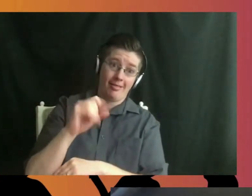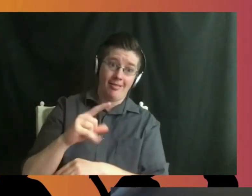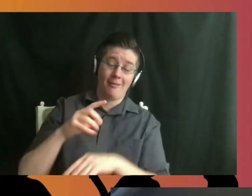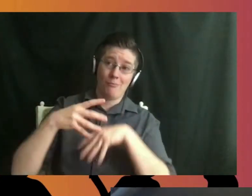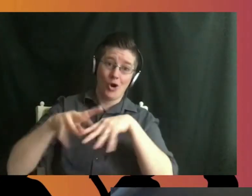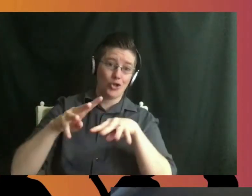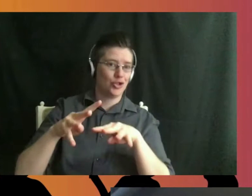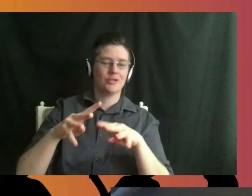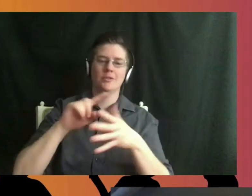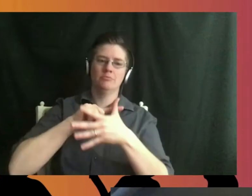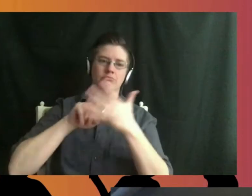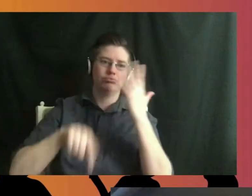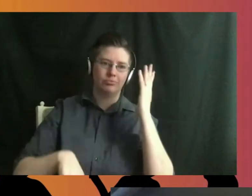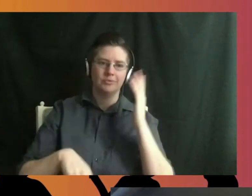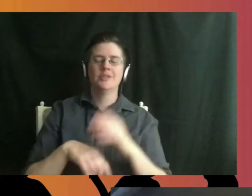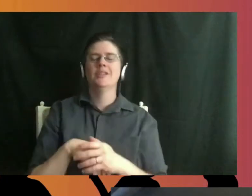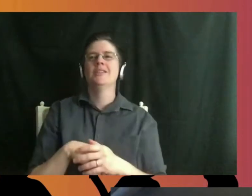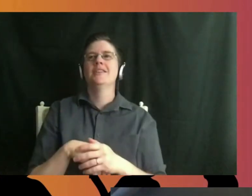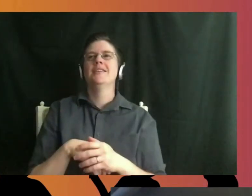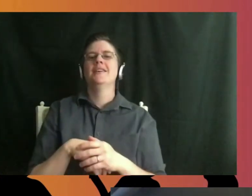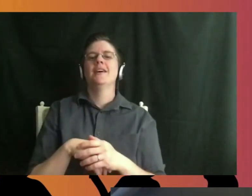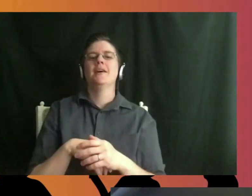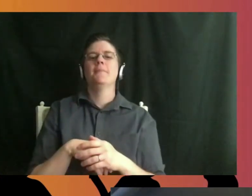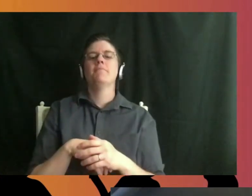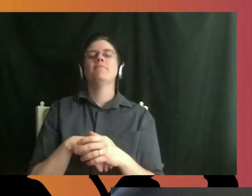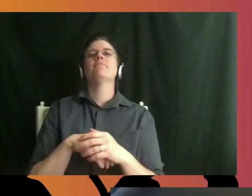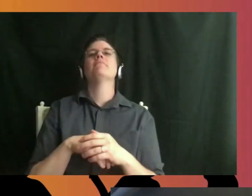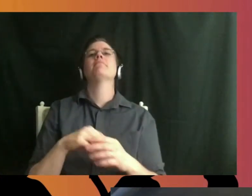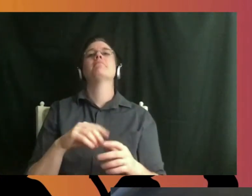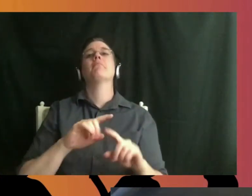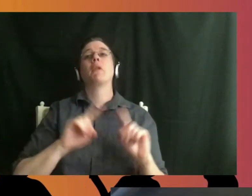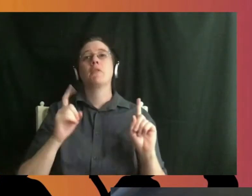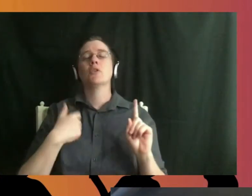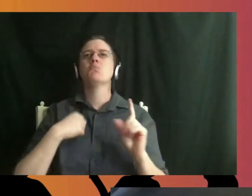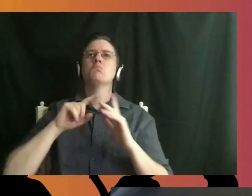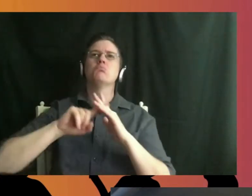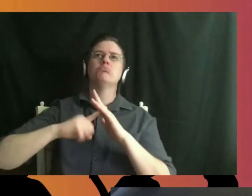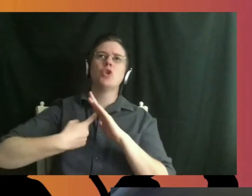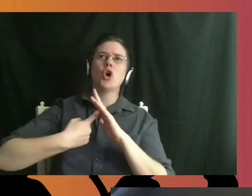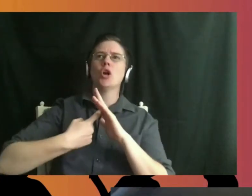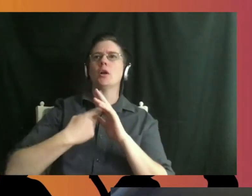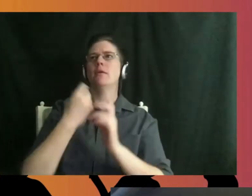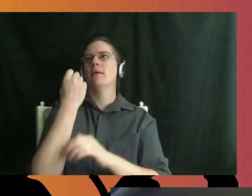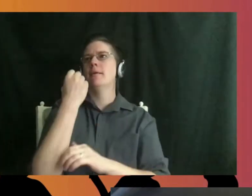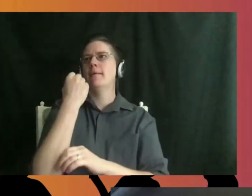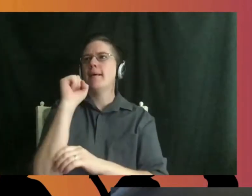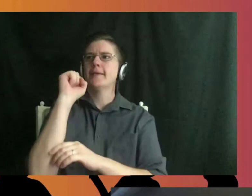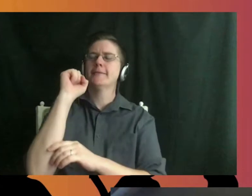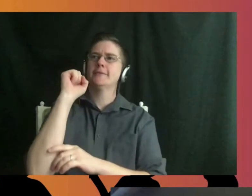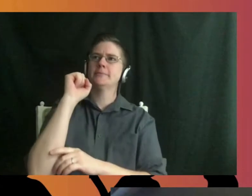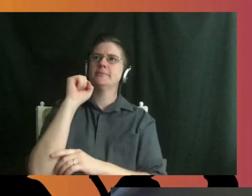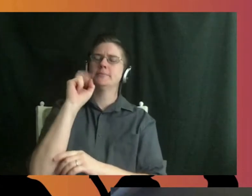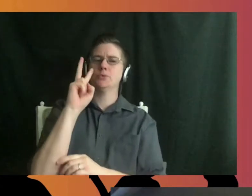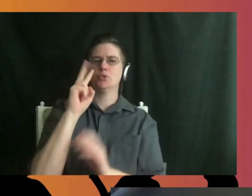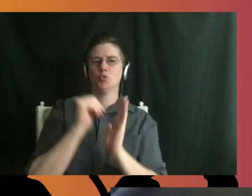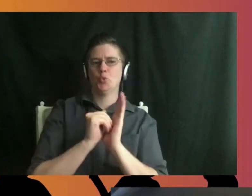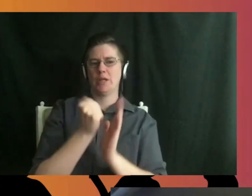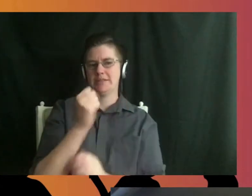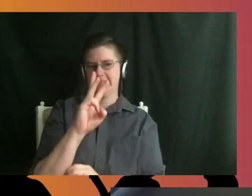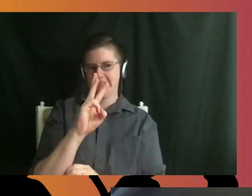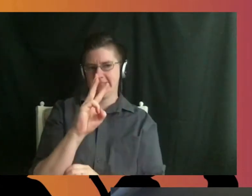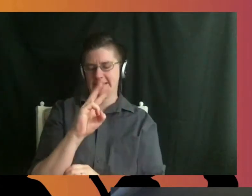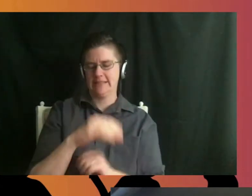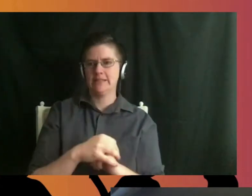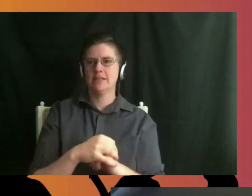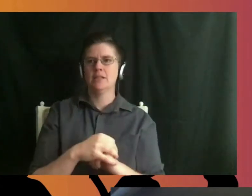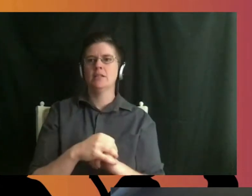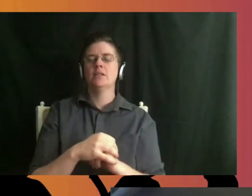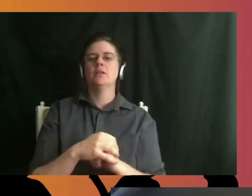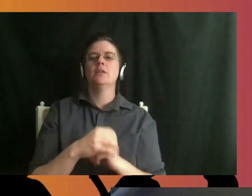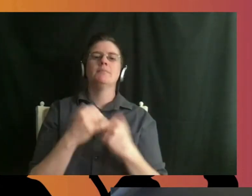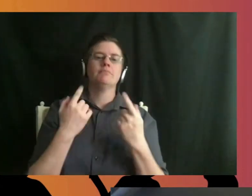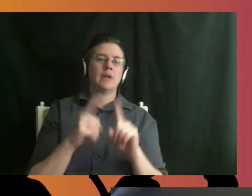however um i got started in activism in 2016 uh on the death of philando castile